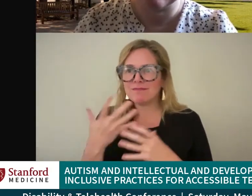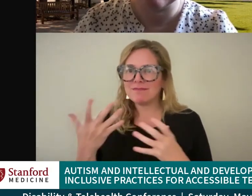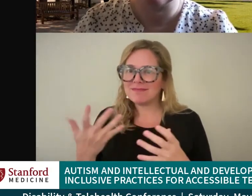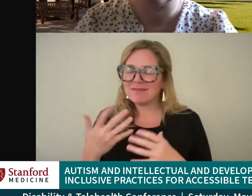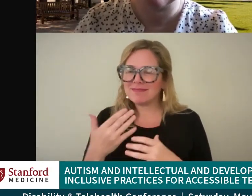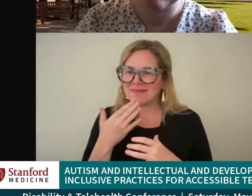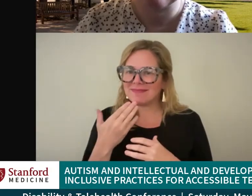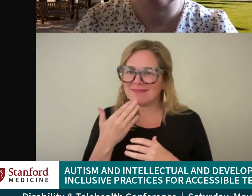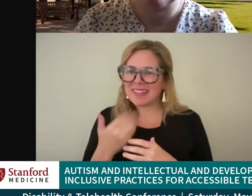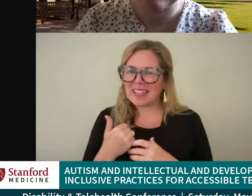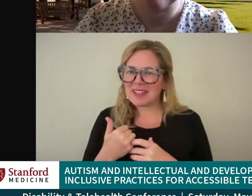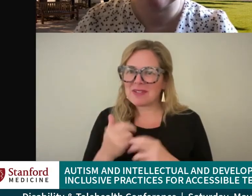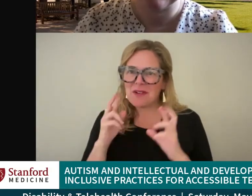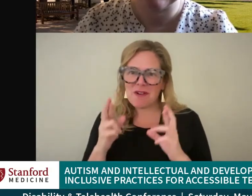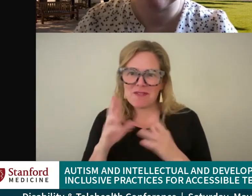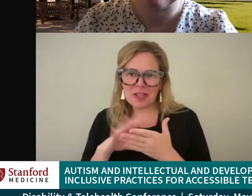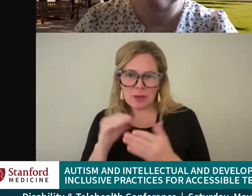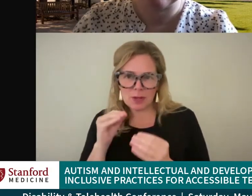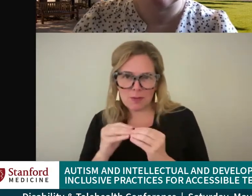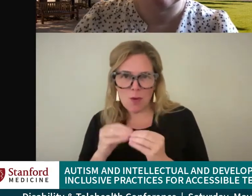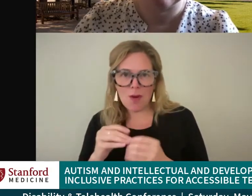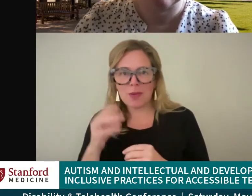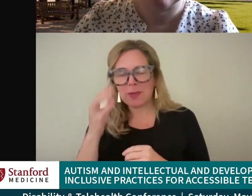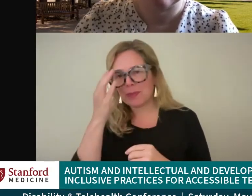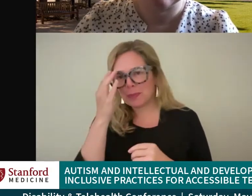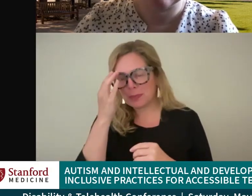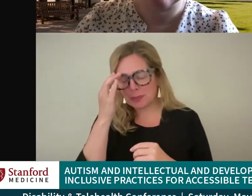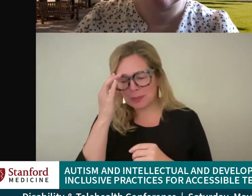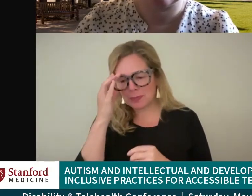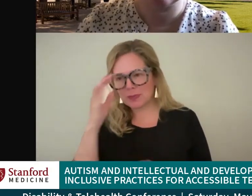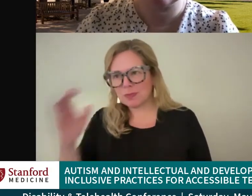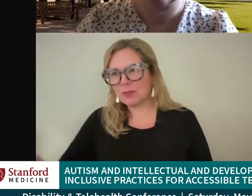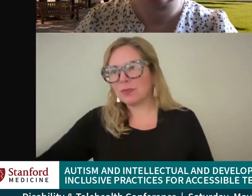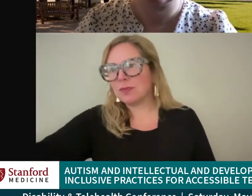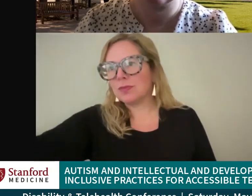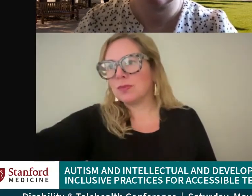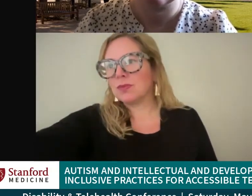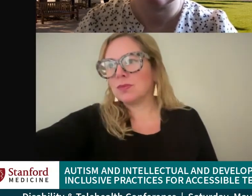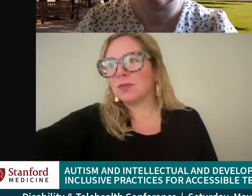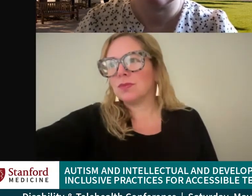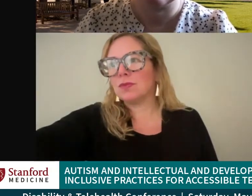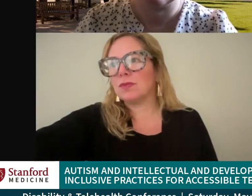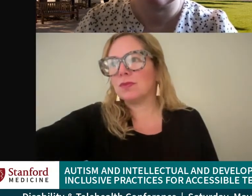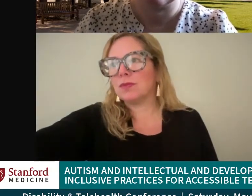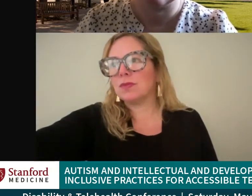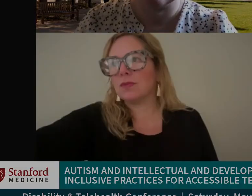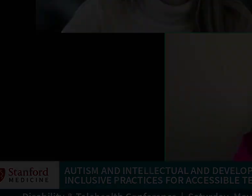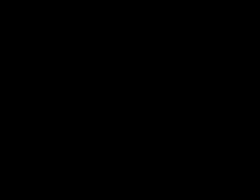more. So with that, I think that we're going to really just deepest thanks.